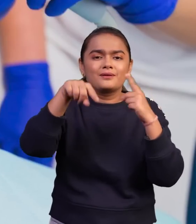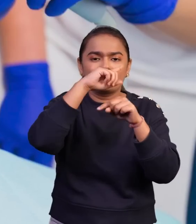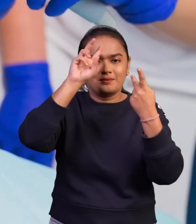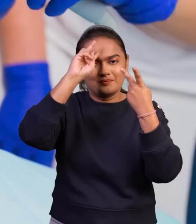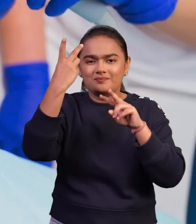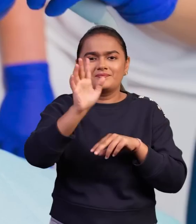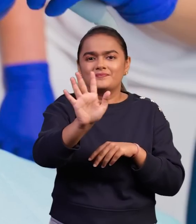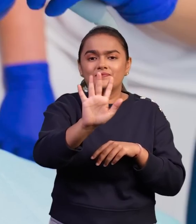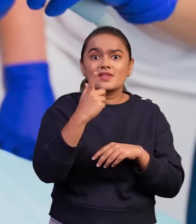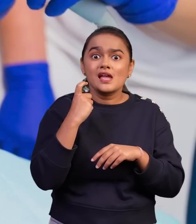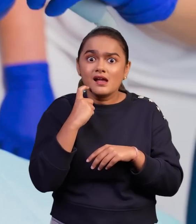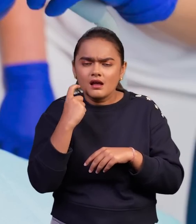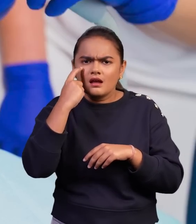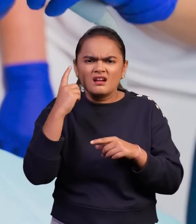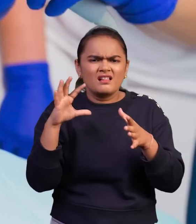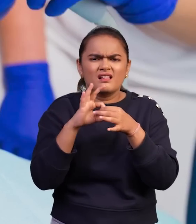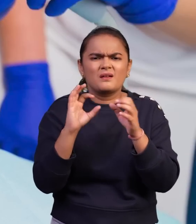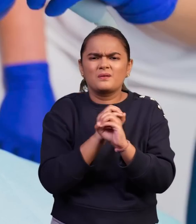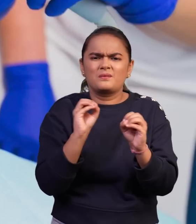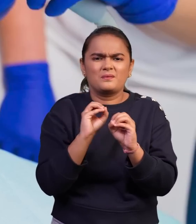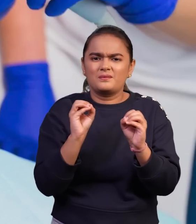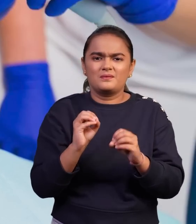This is a myth, as there is no connection between teeth and eyes.